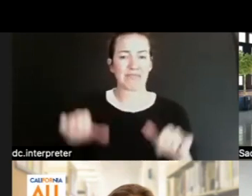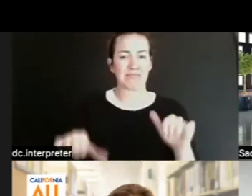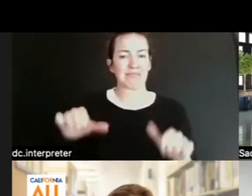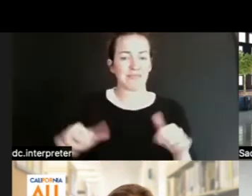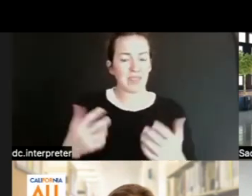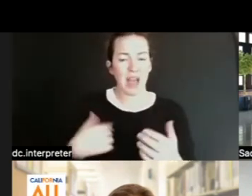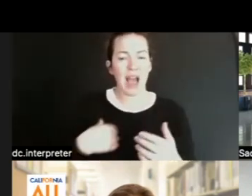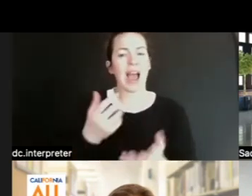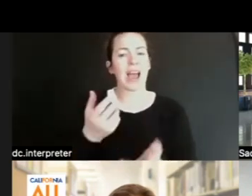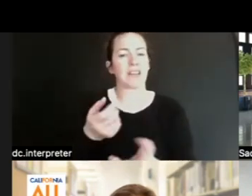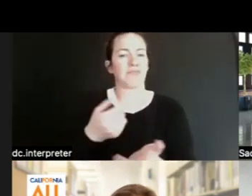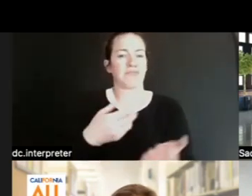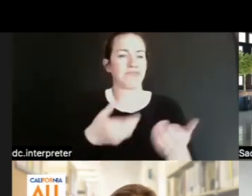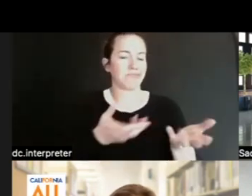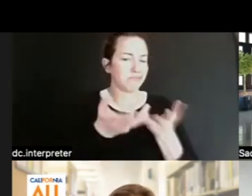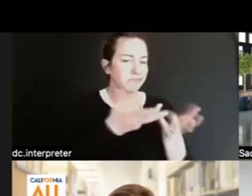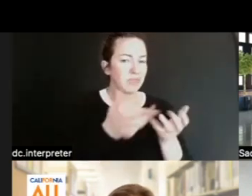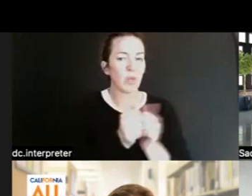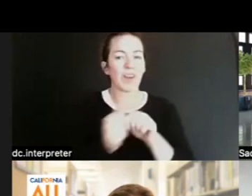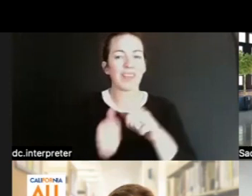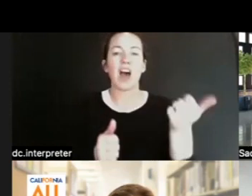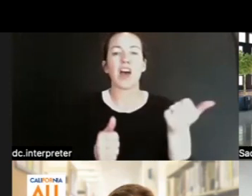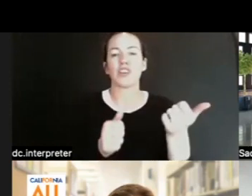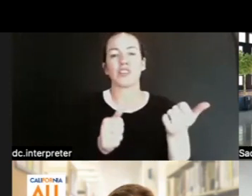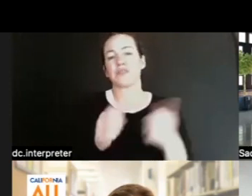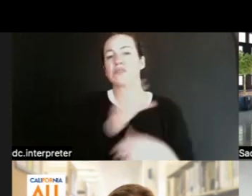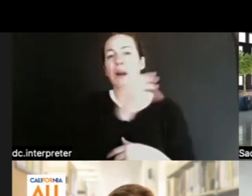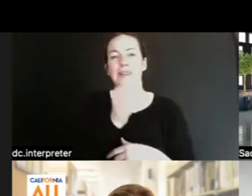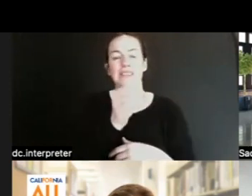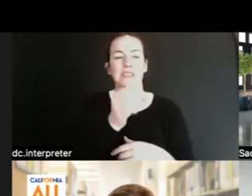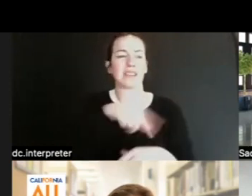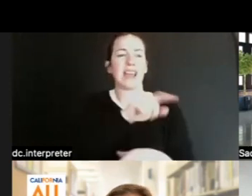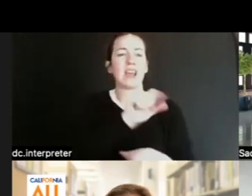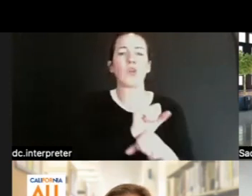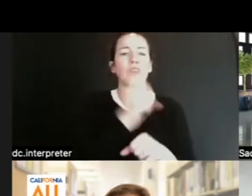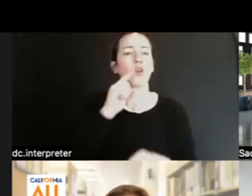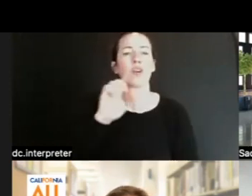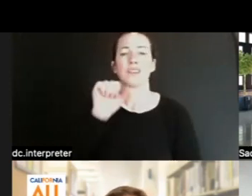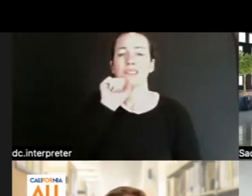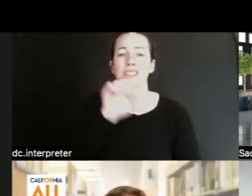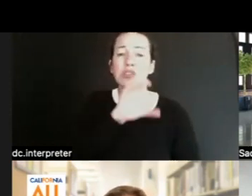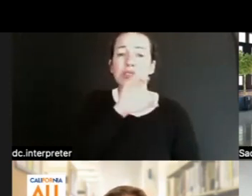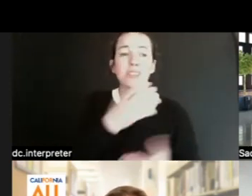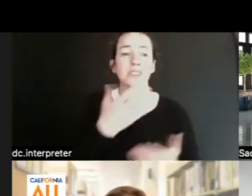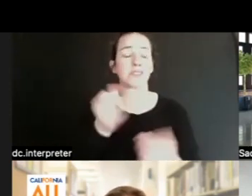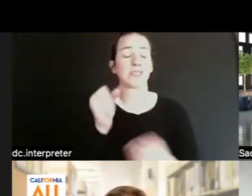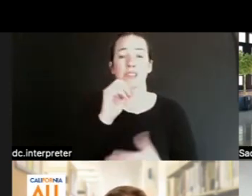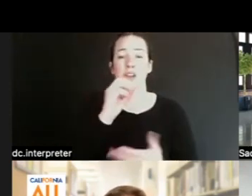organizations that work with the elderly, so it's either prescriptions, or being able to talk to my